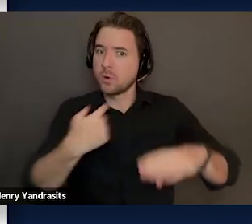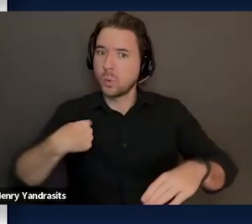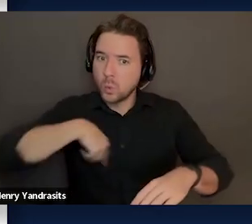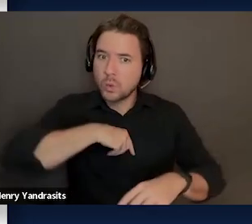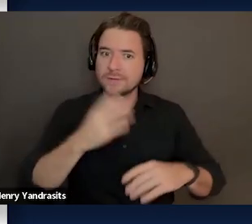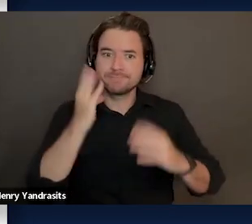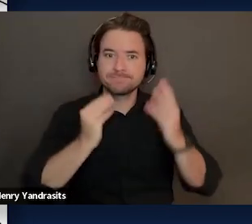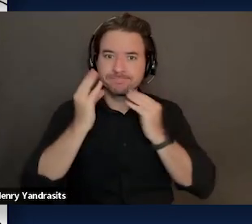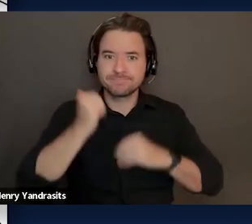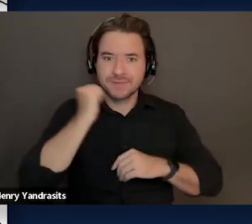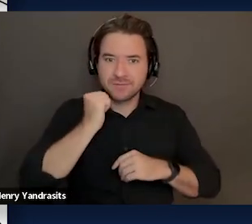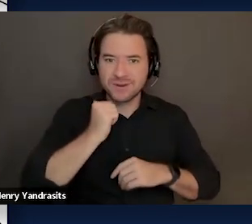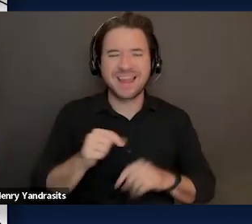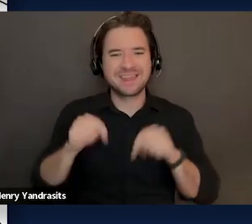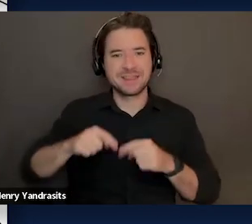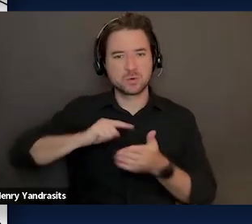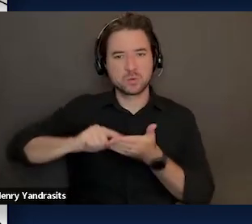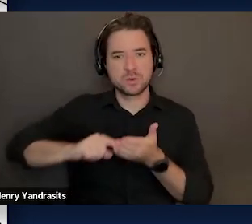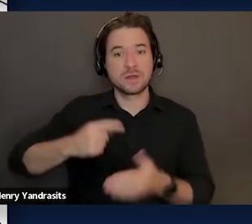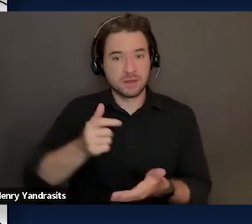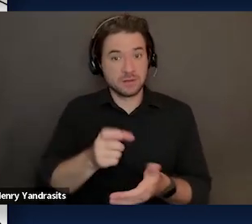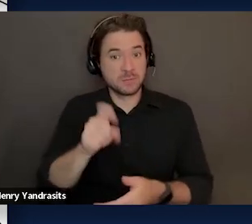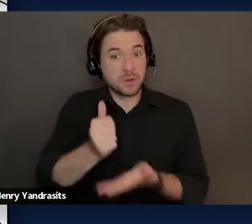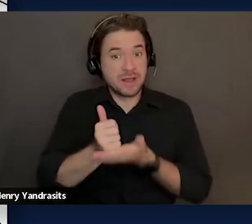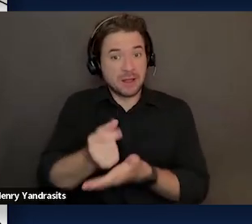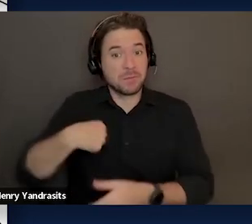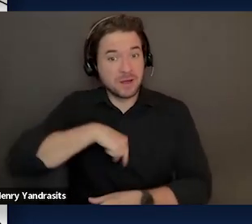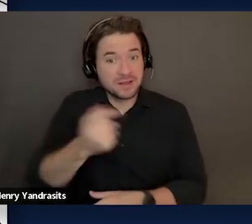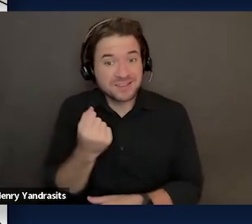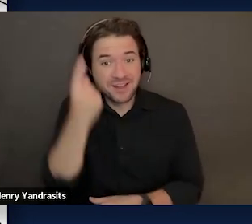not reproduce. So, where does this leave us?